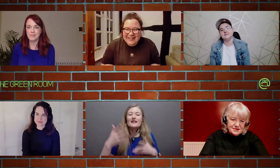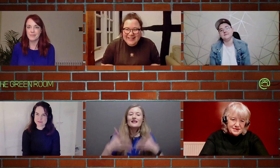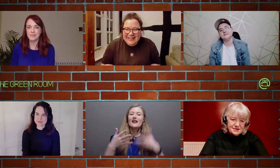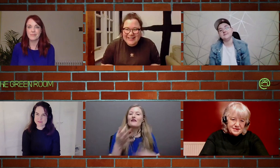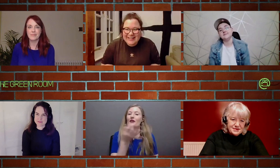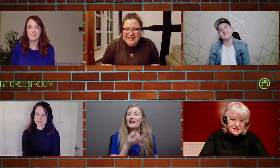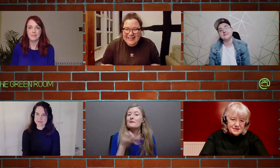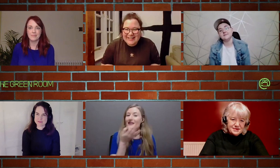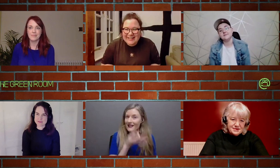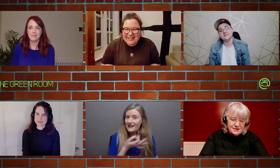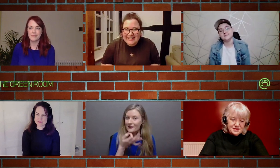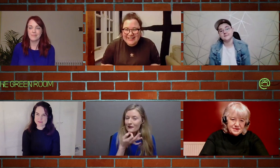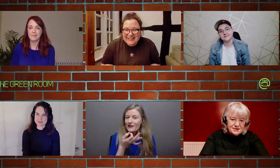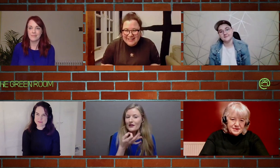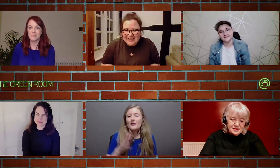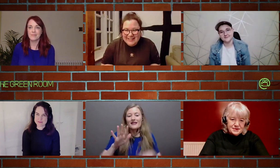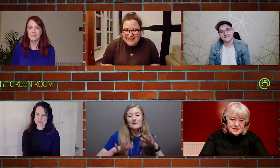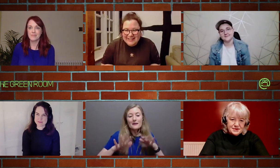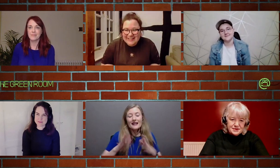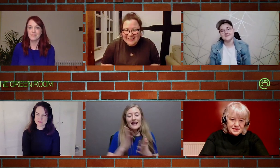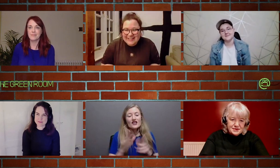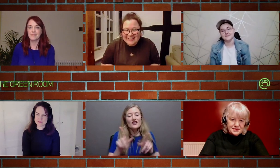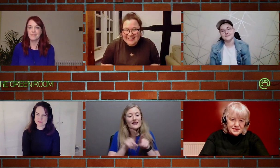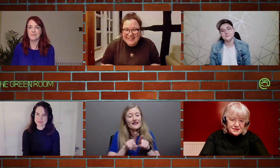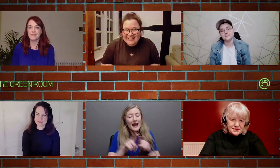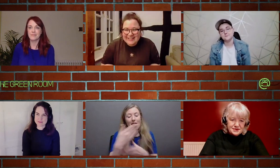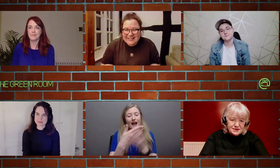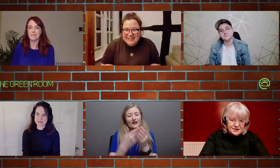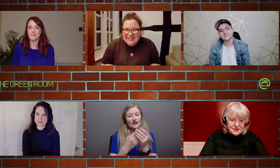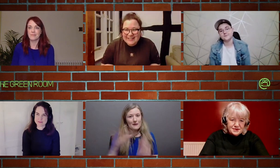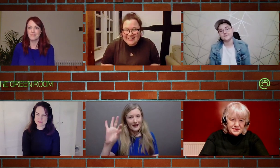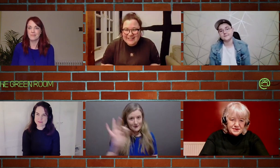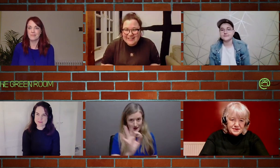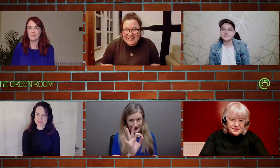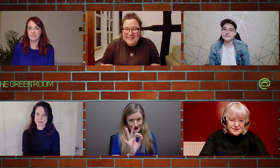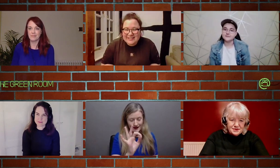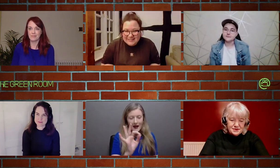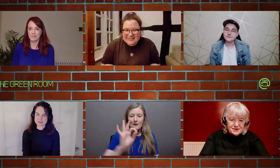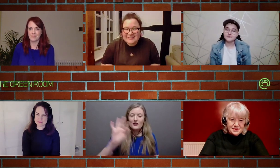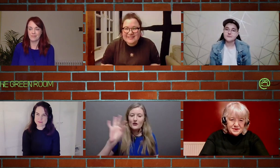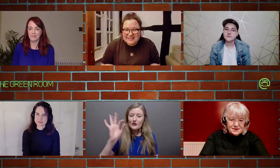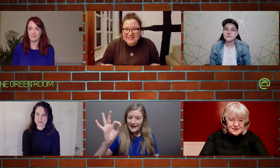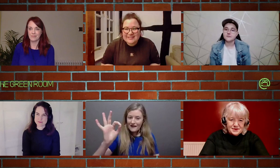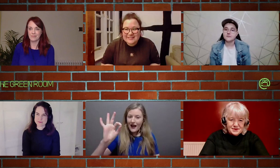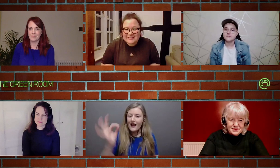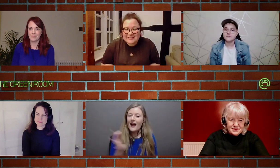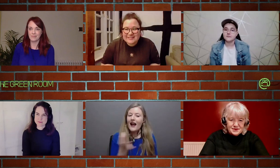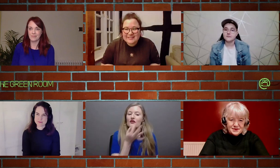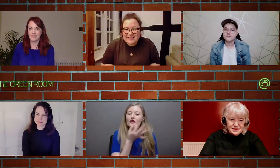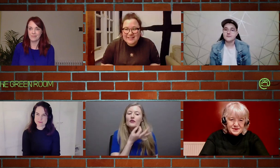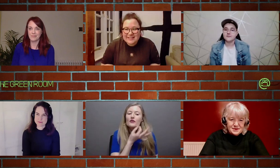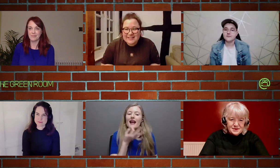sign for lipstick. So its actually the same handshape as Bea but you take that and you pretend that